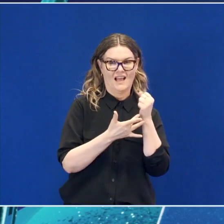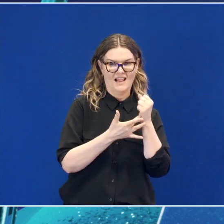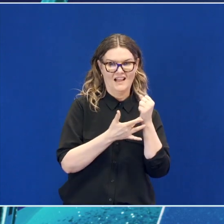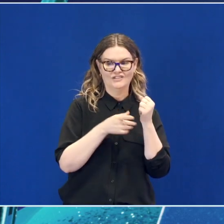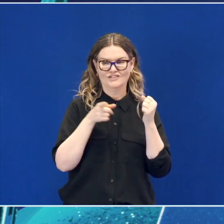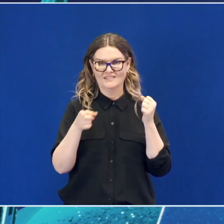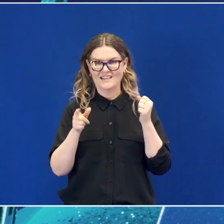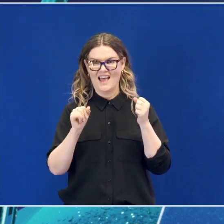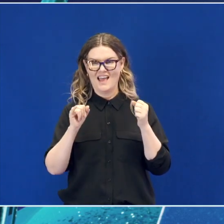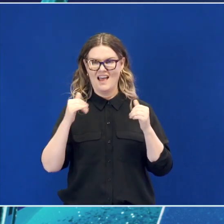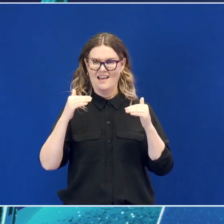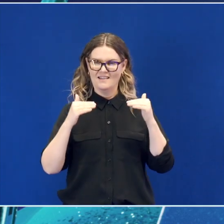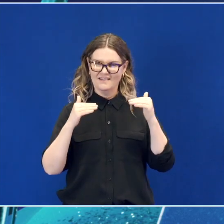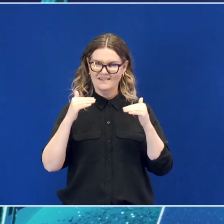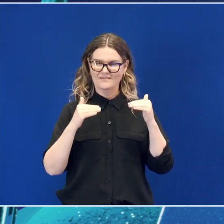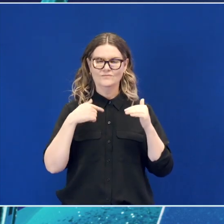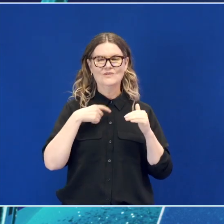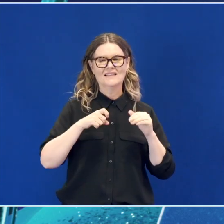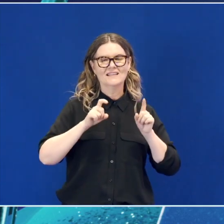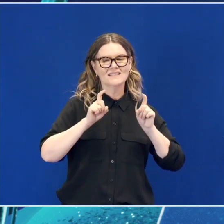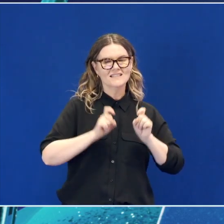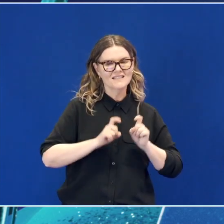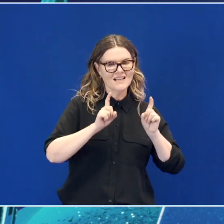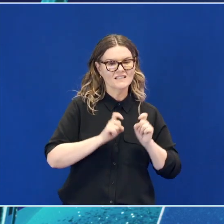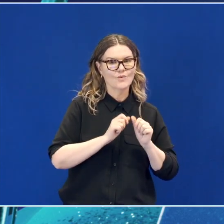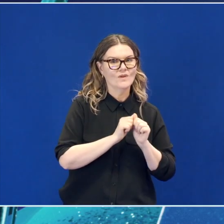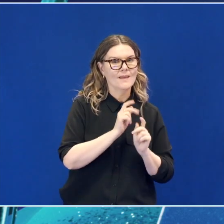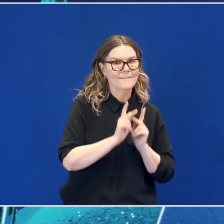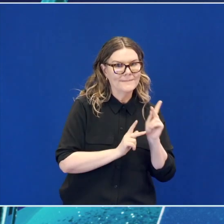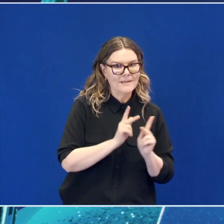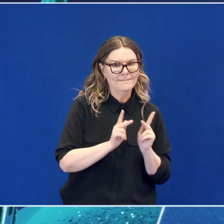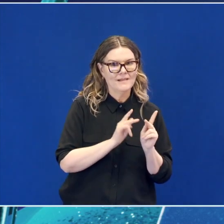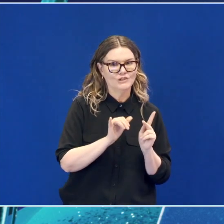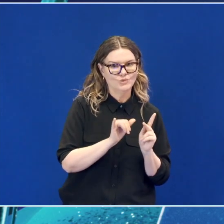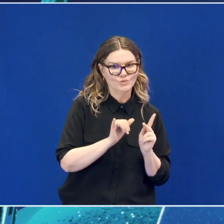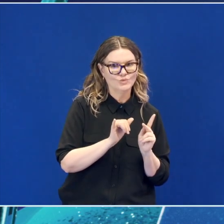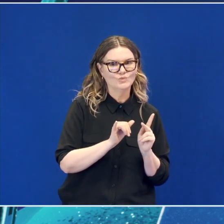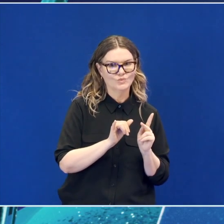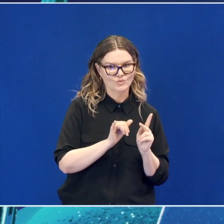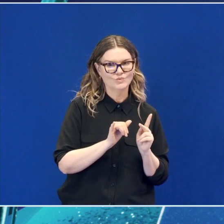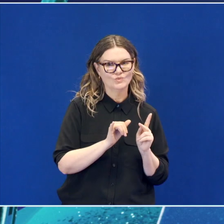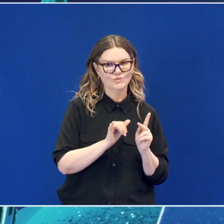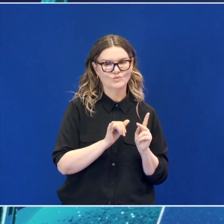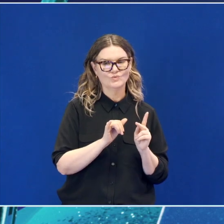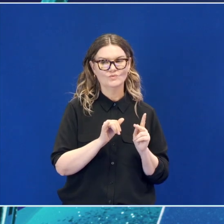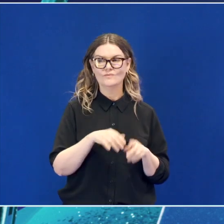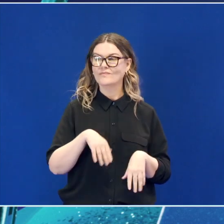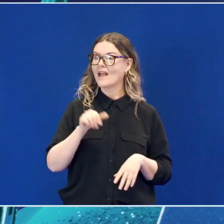or other organizations like that is absolutely critical, design,